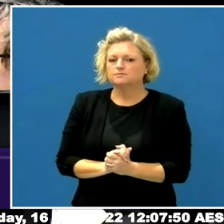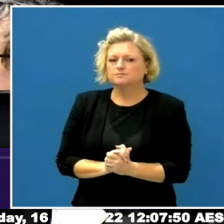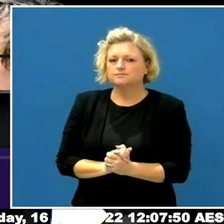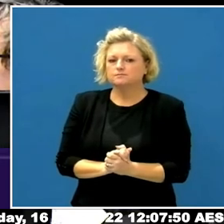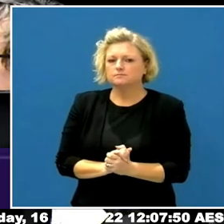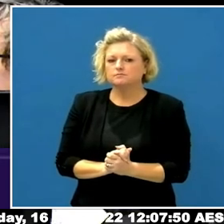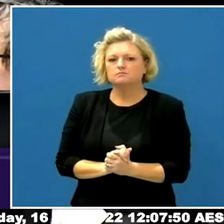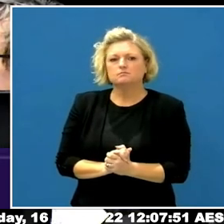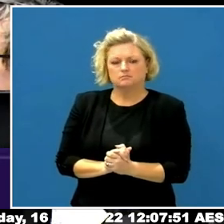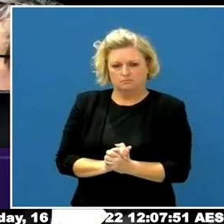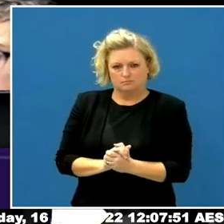communications book with Afford?